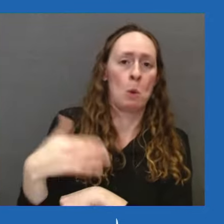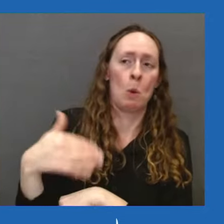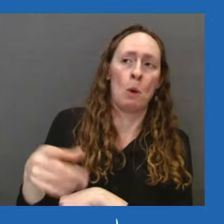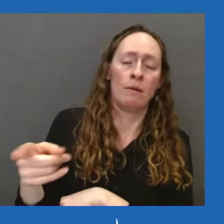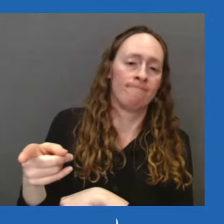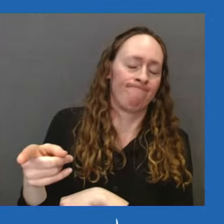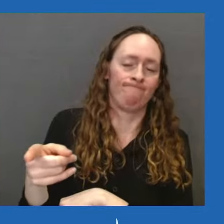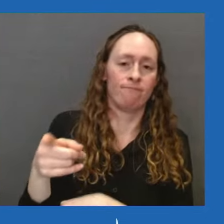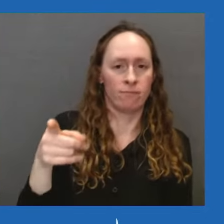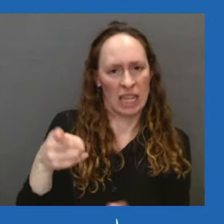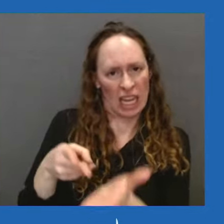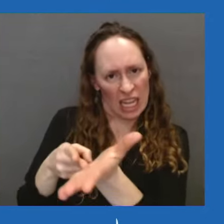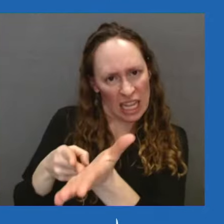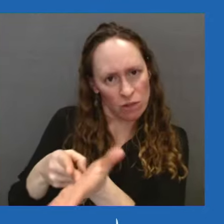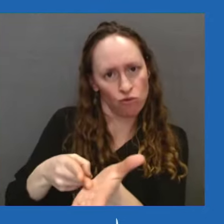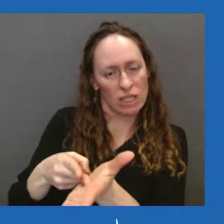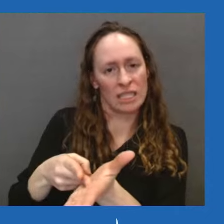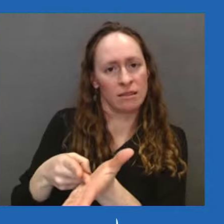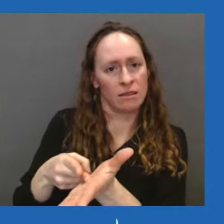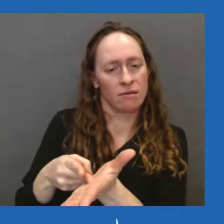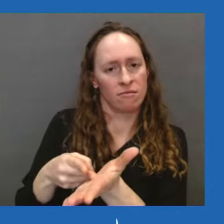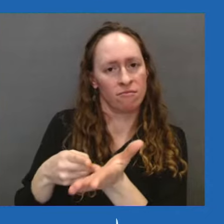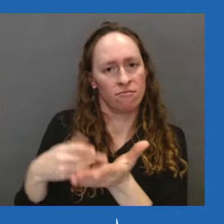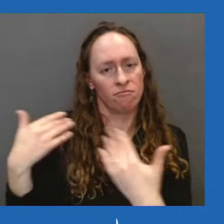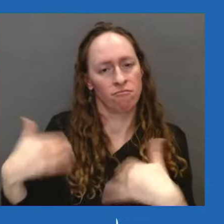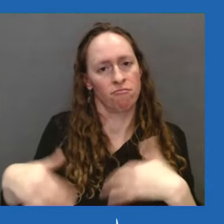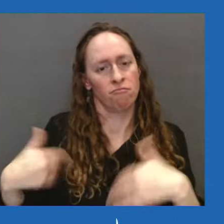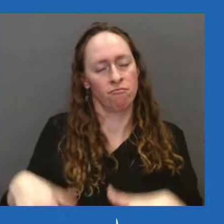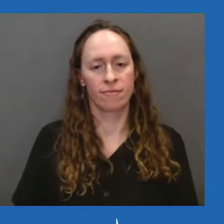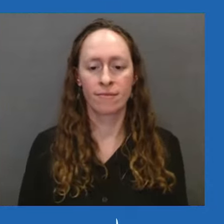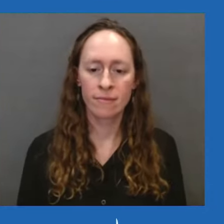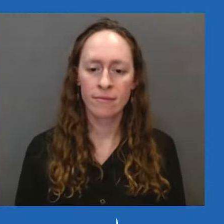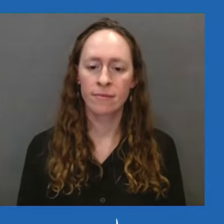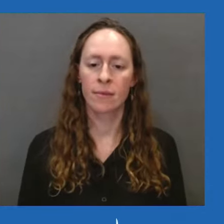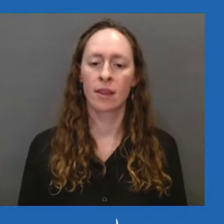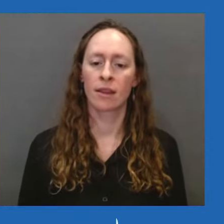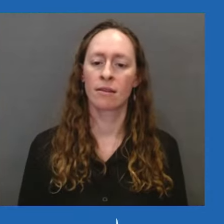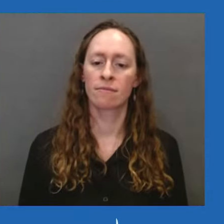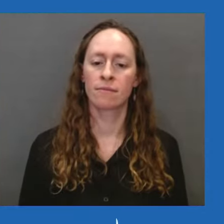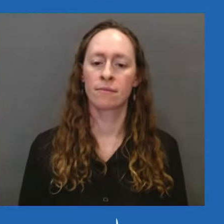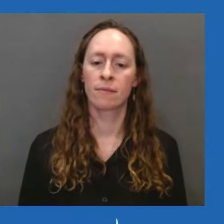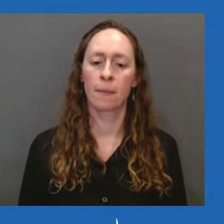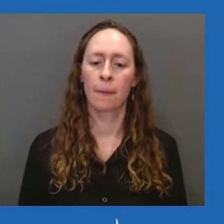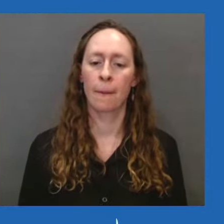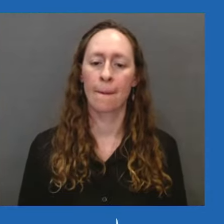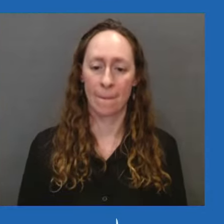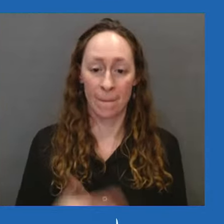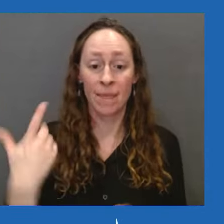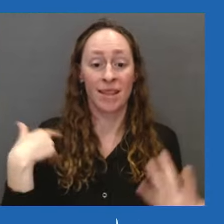Gim, where -- where are you? He -- there you go, man. Thank you. We've had more pictures taken together lately that he's going to --